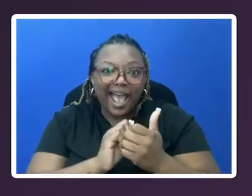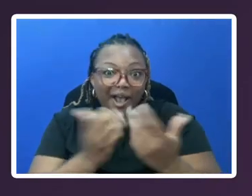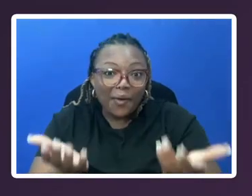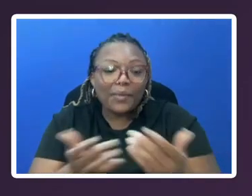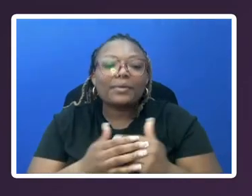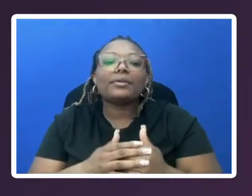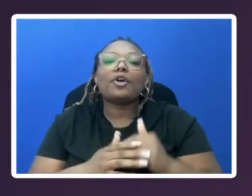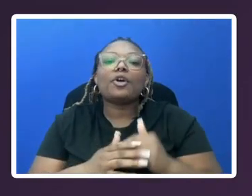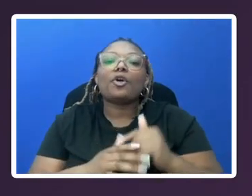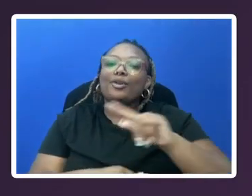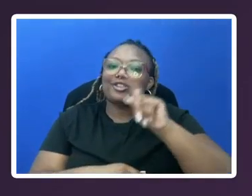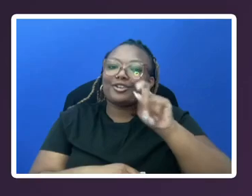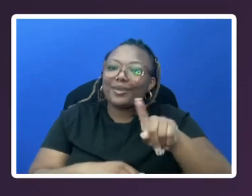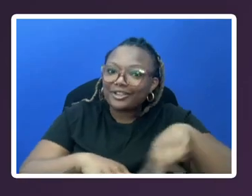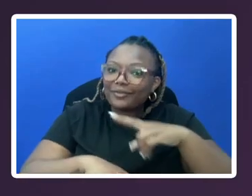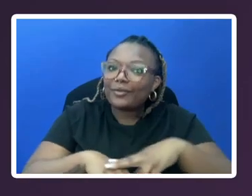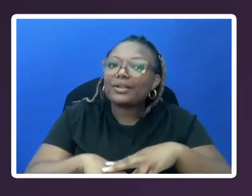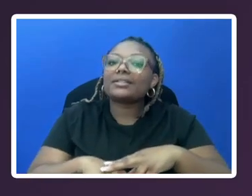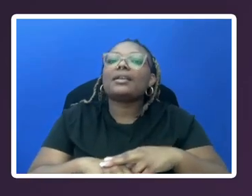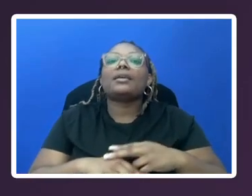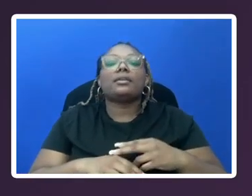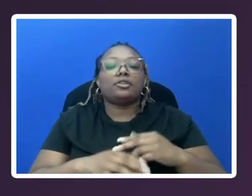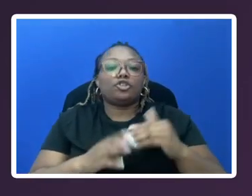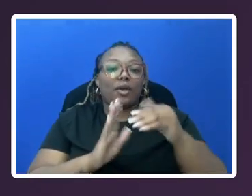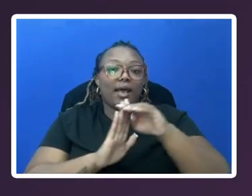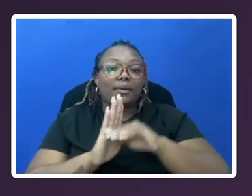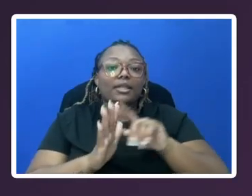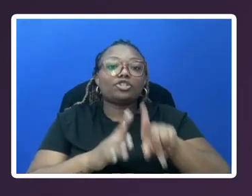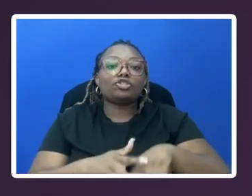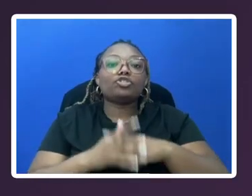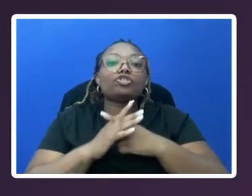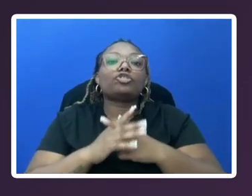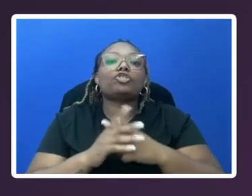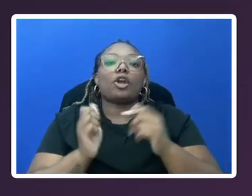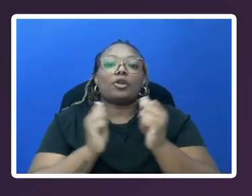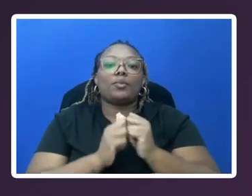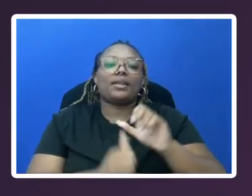with a section in the inquiry called staging the question. And this is really to generate